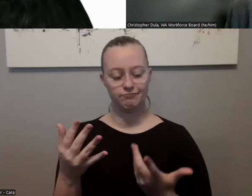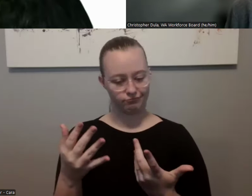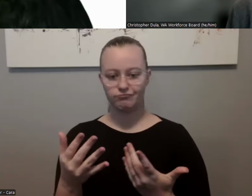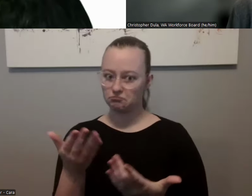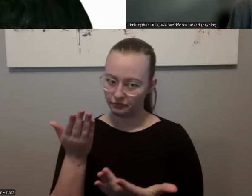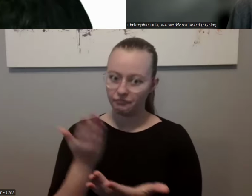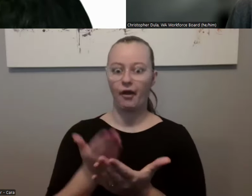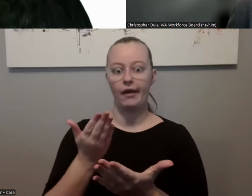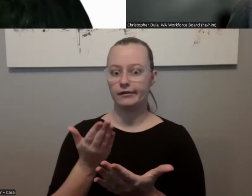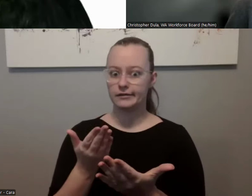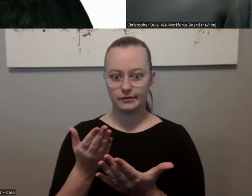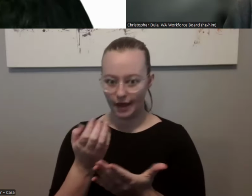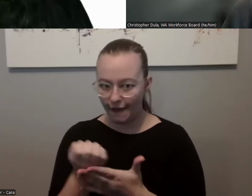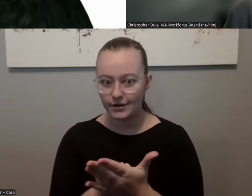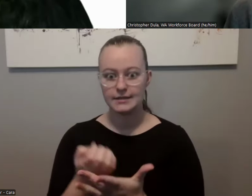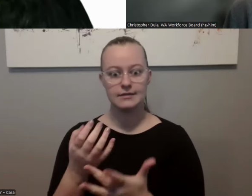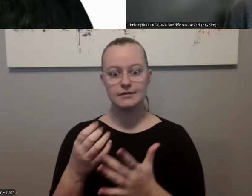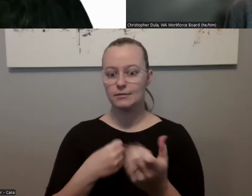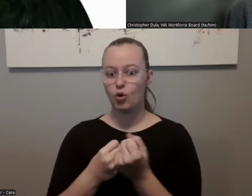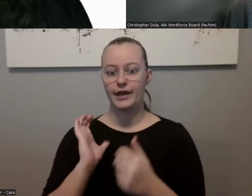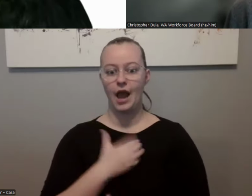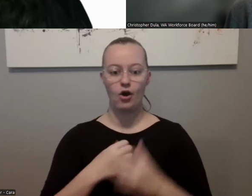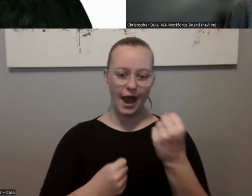evidence which supports our advocacy work for